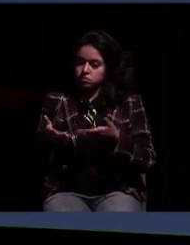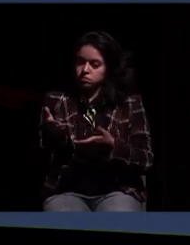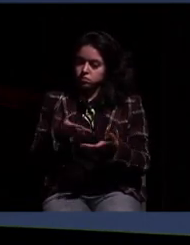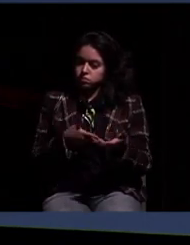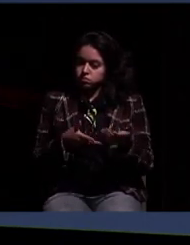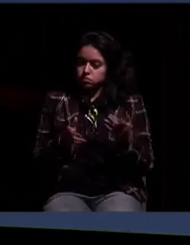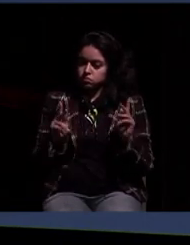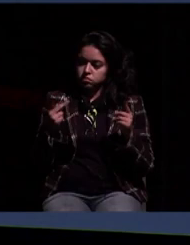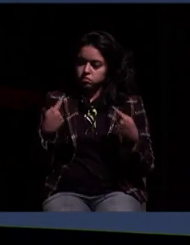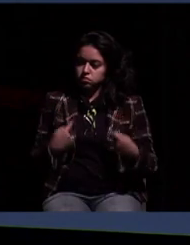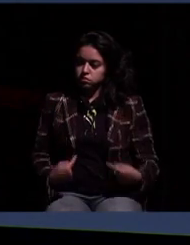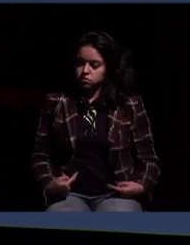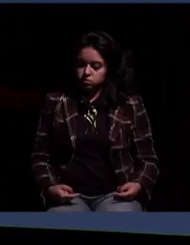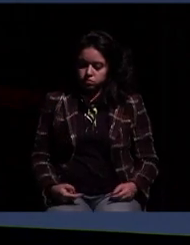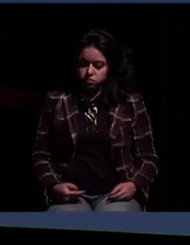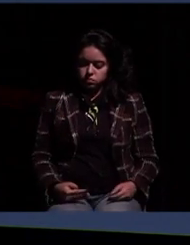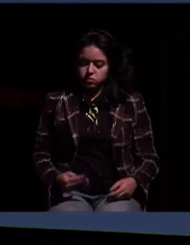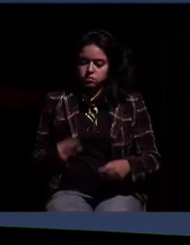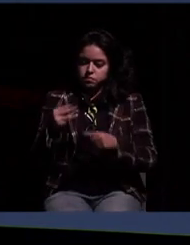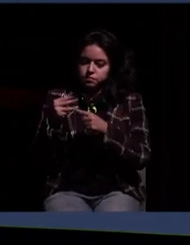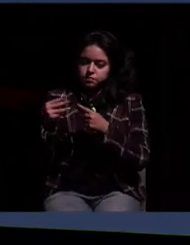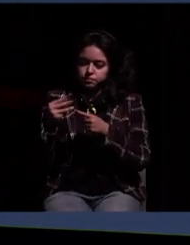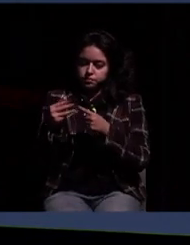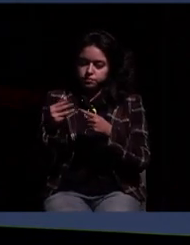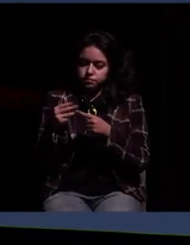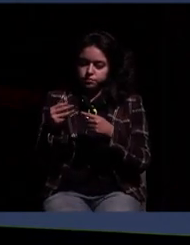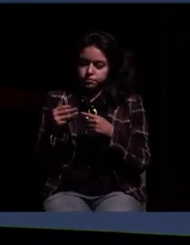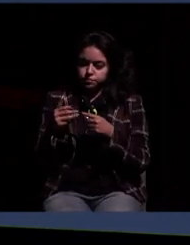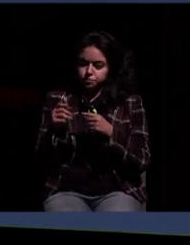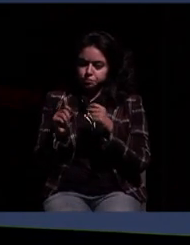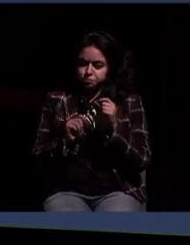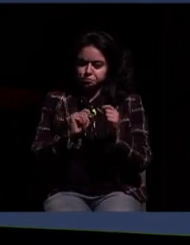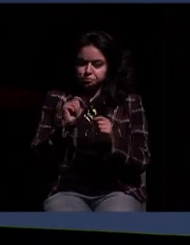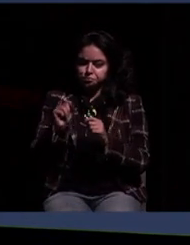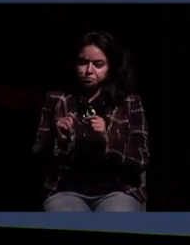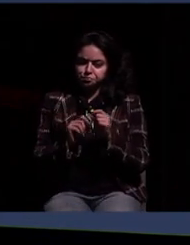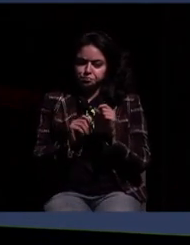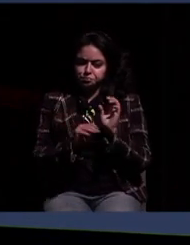So these three axes will cobble together my thoughts